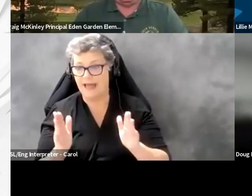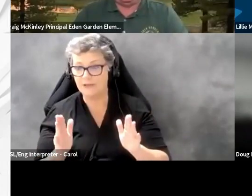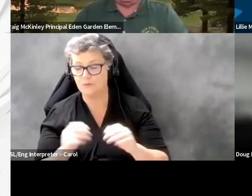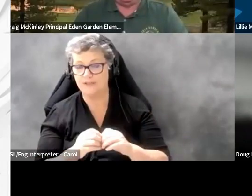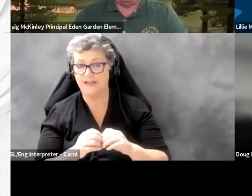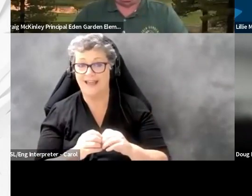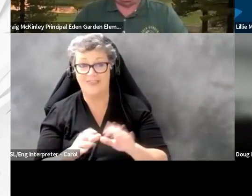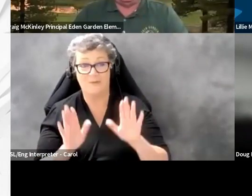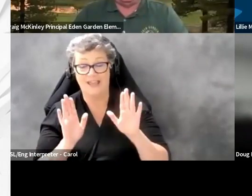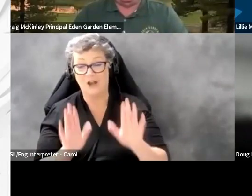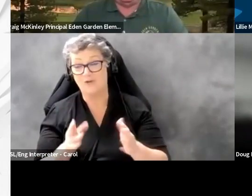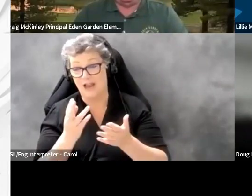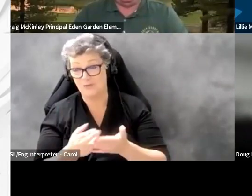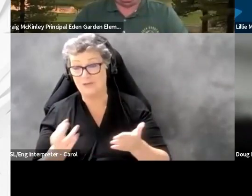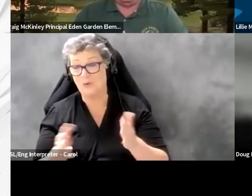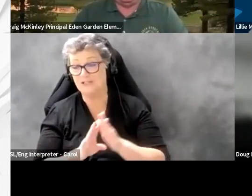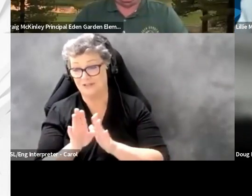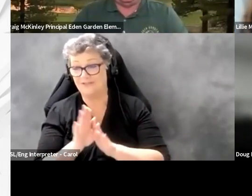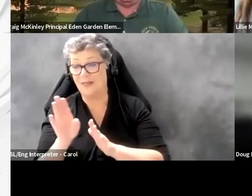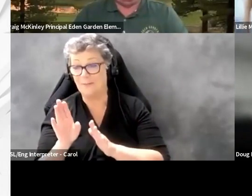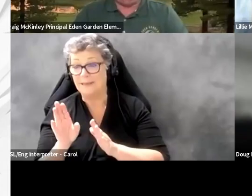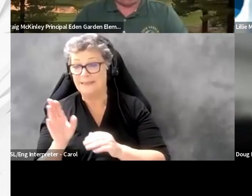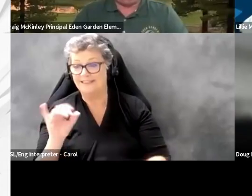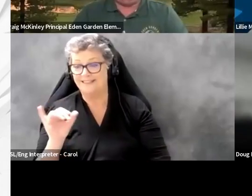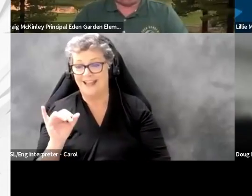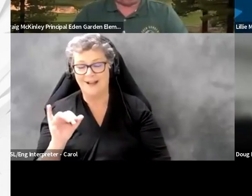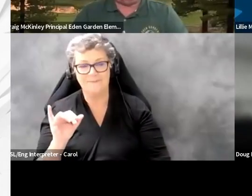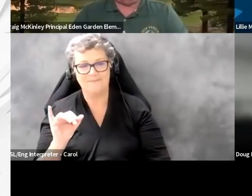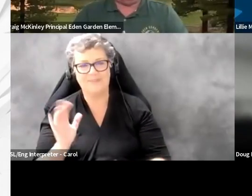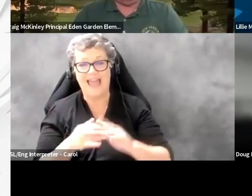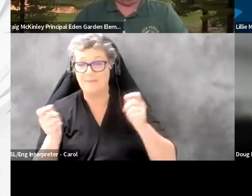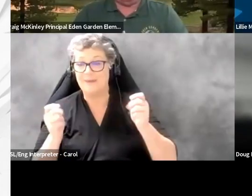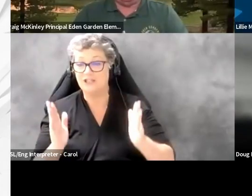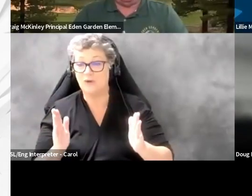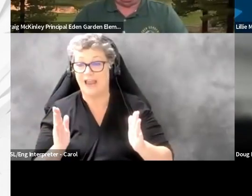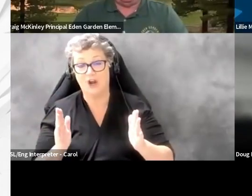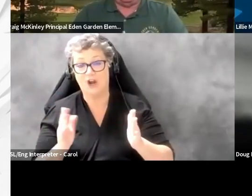be a great resource to develop almost like a an administrator kind of checklist of like you